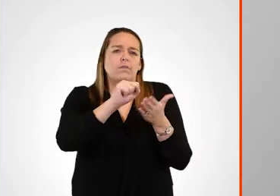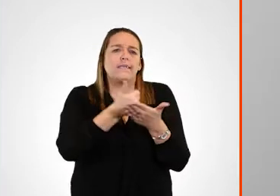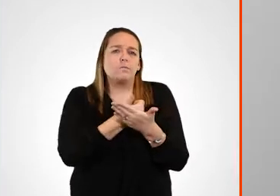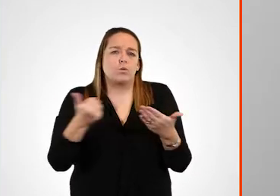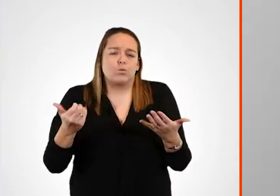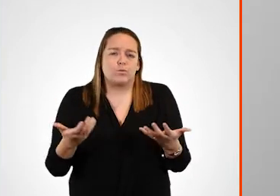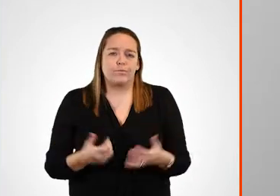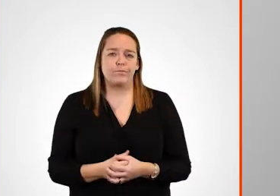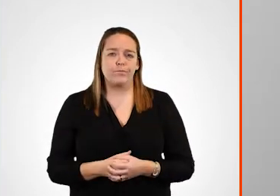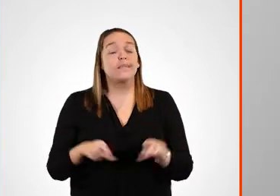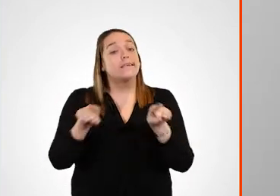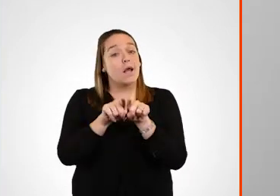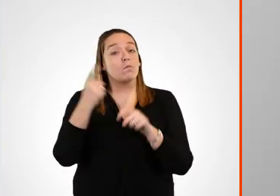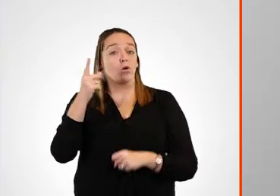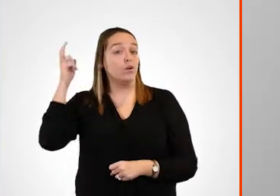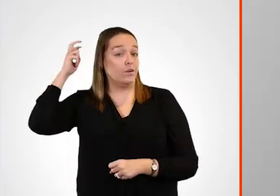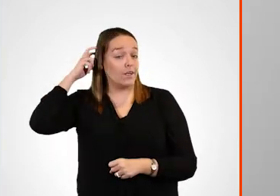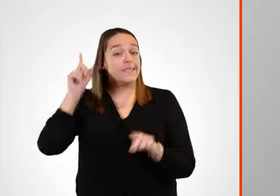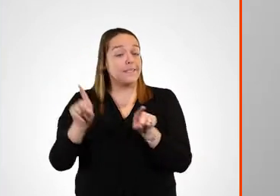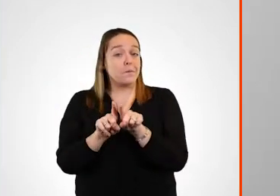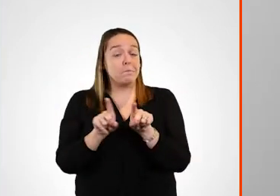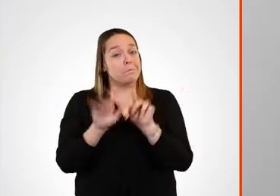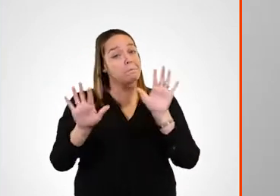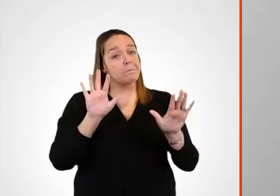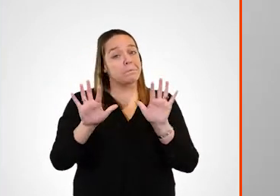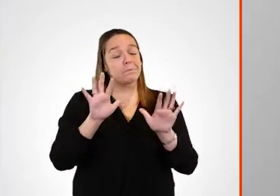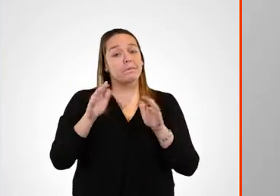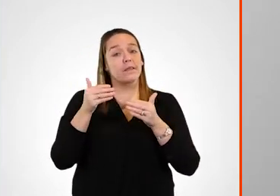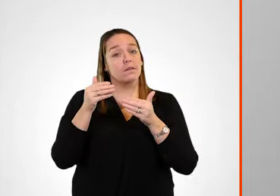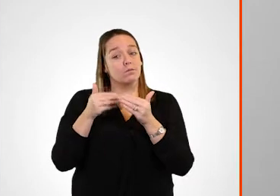And similarly for the CI users we see the same sort of progression.